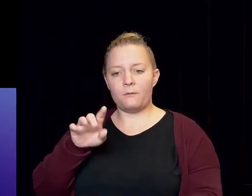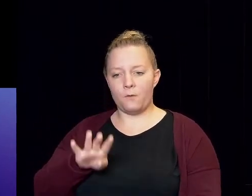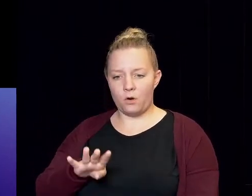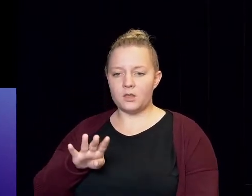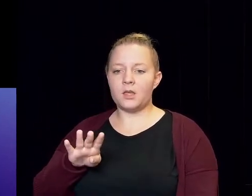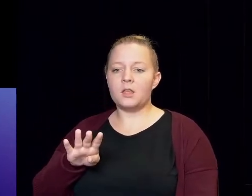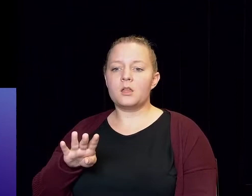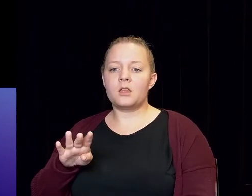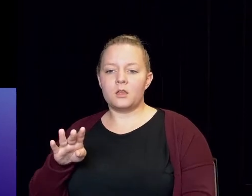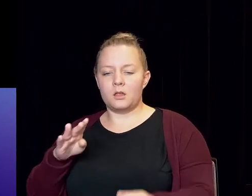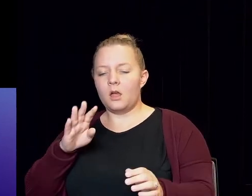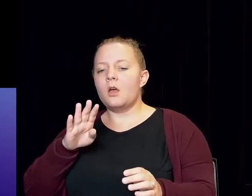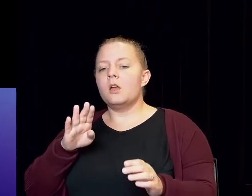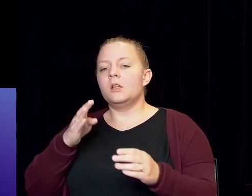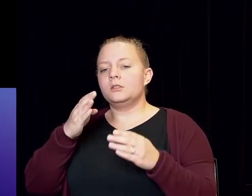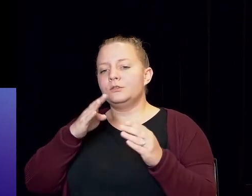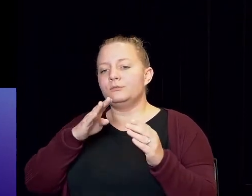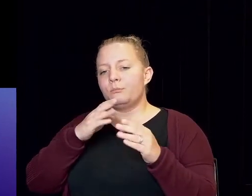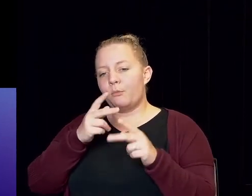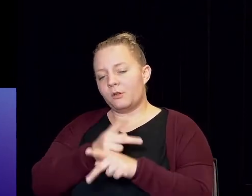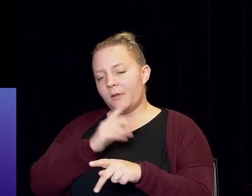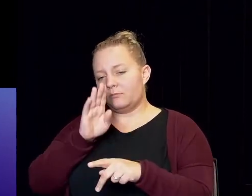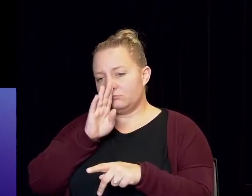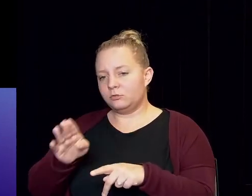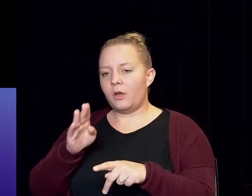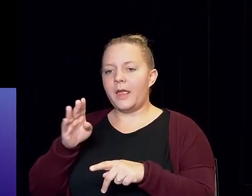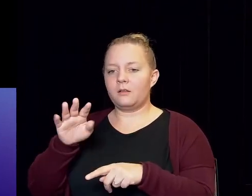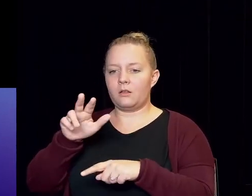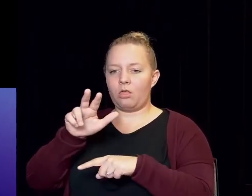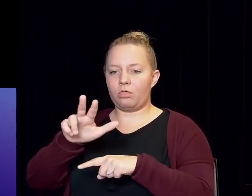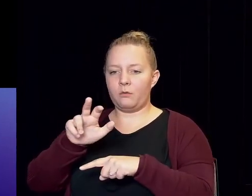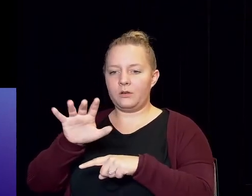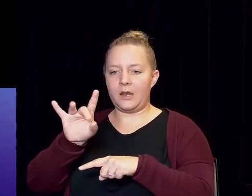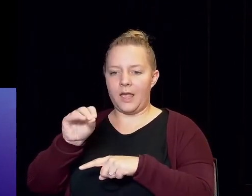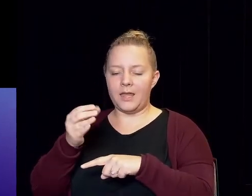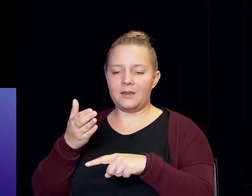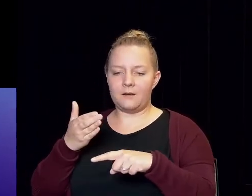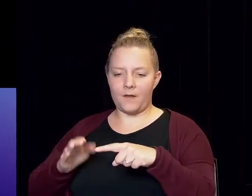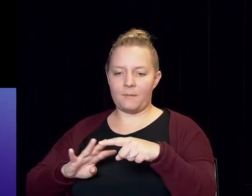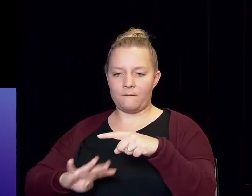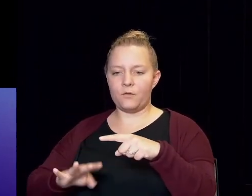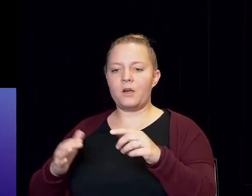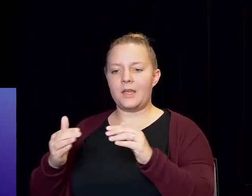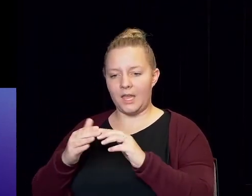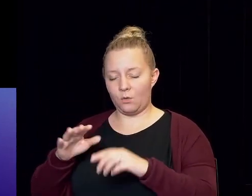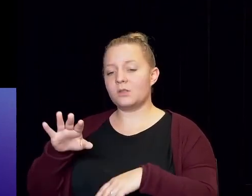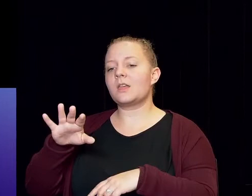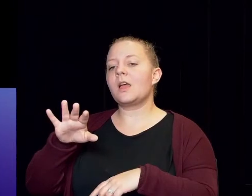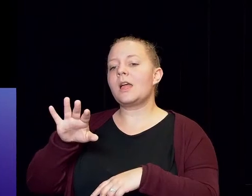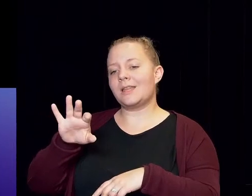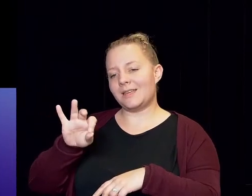bar as a division sign. So, 380 divided by 4 on my calculator let me know it's 95. .25 times 380 also